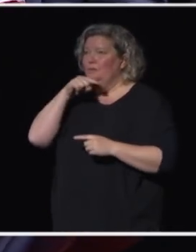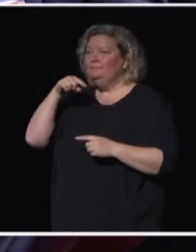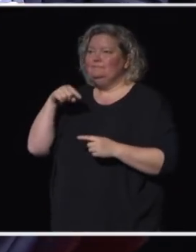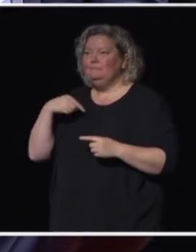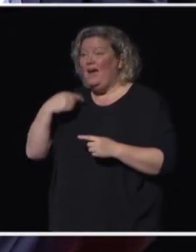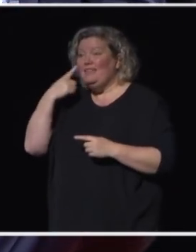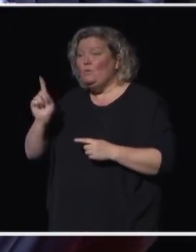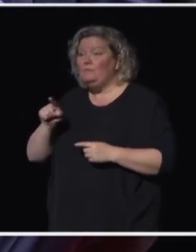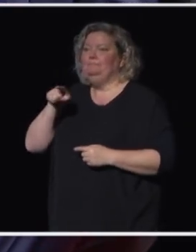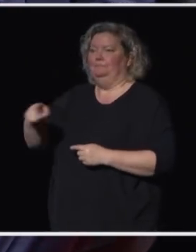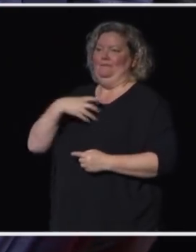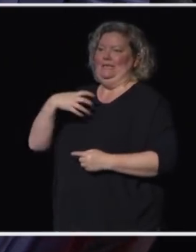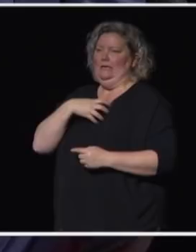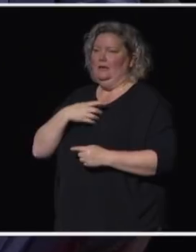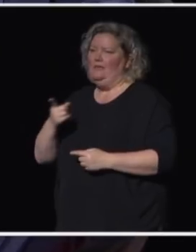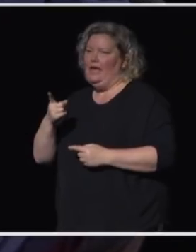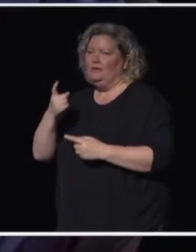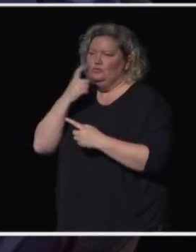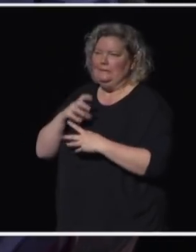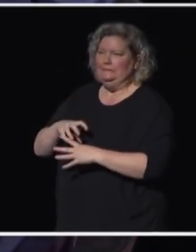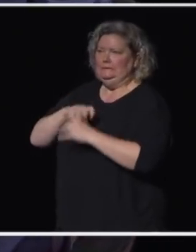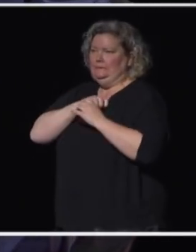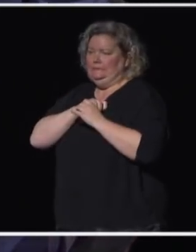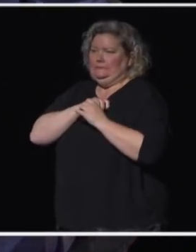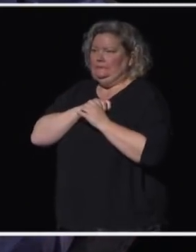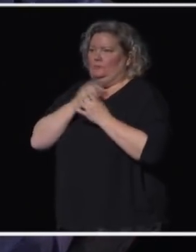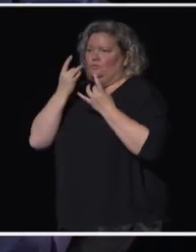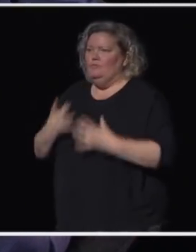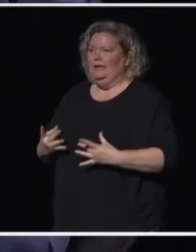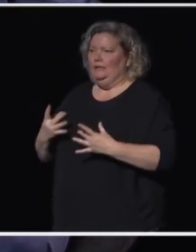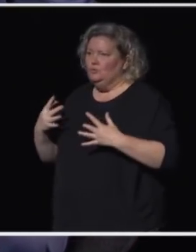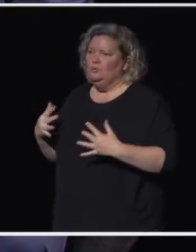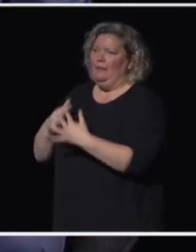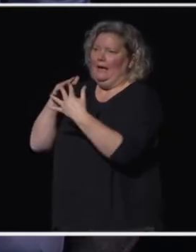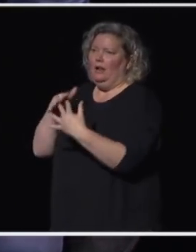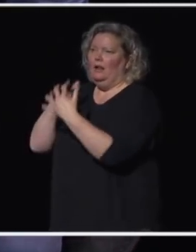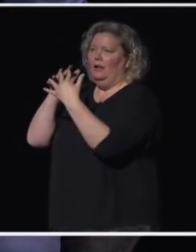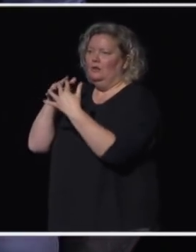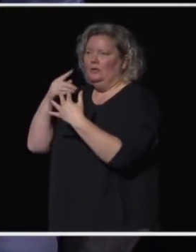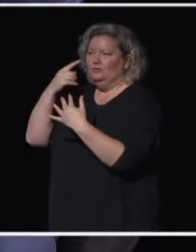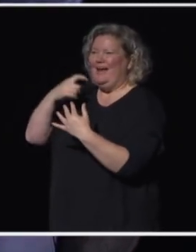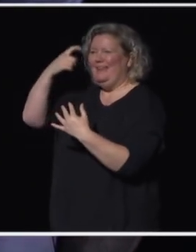And all I see is them girding themselves against the ghosts of the bad old days when the Mississippi mob gathered 'round